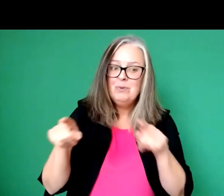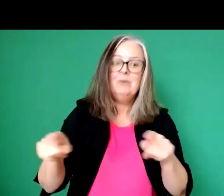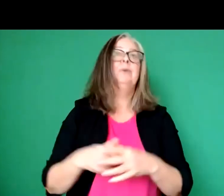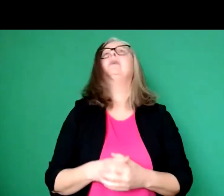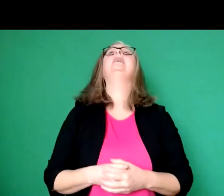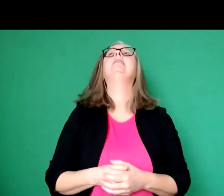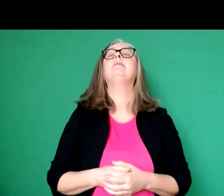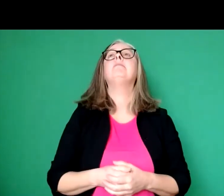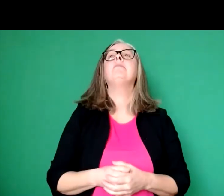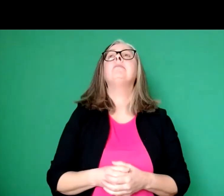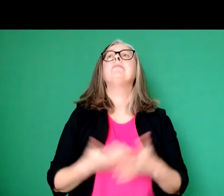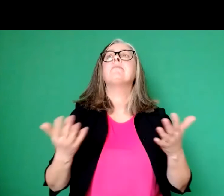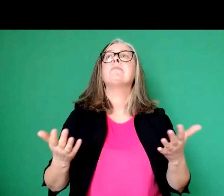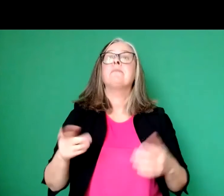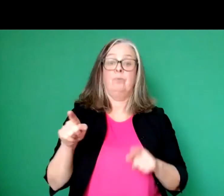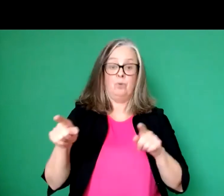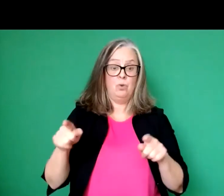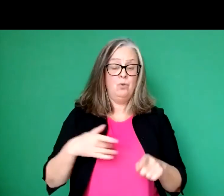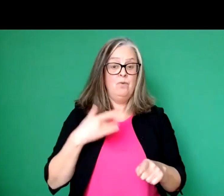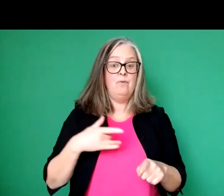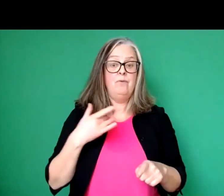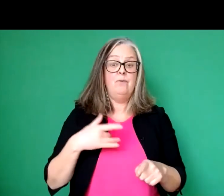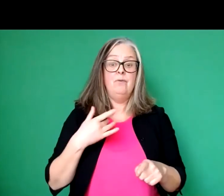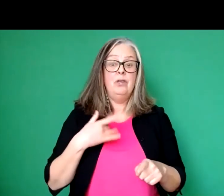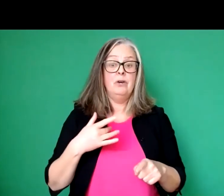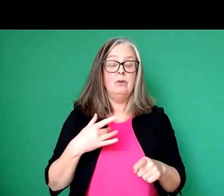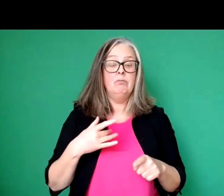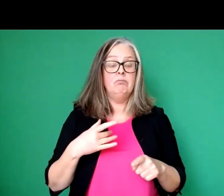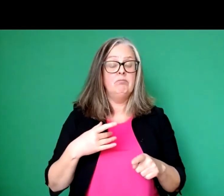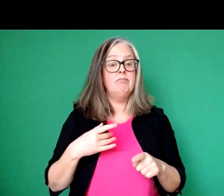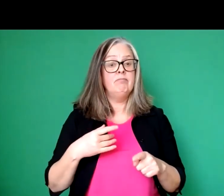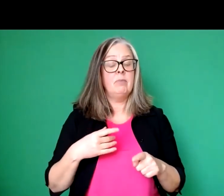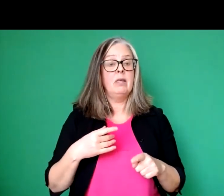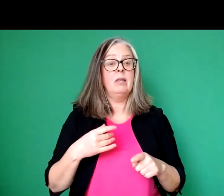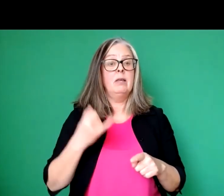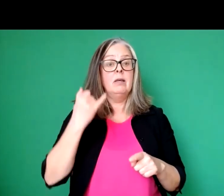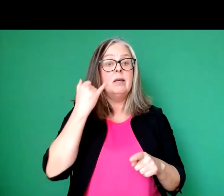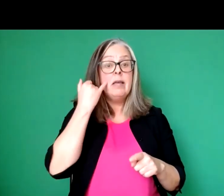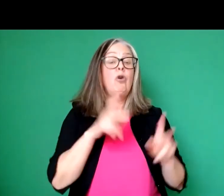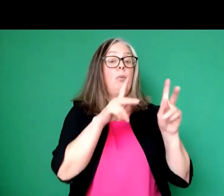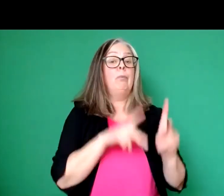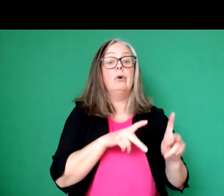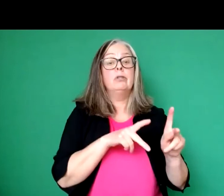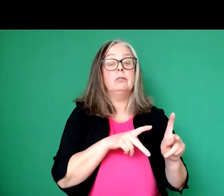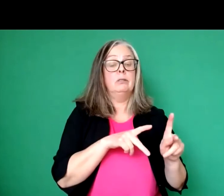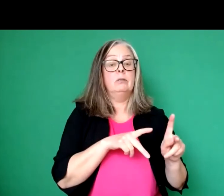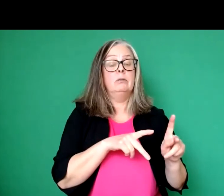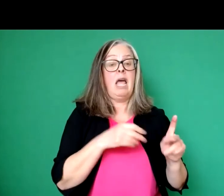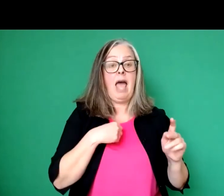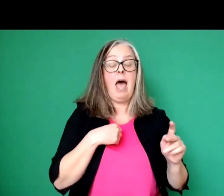is is it do you feel like it's acceptable um for people to uh say to the owner if your dog